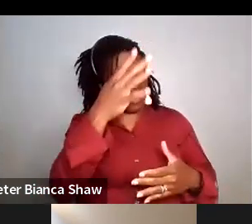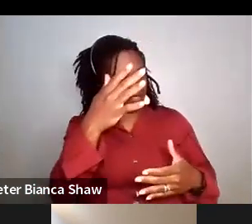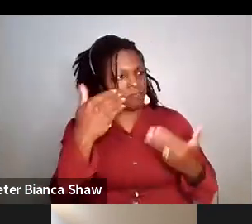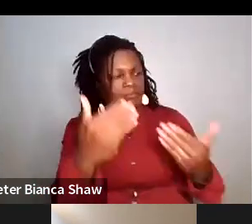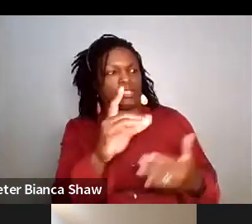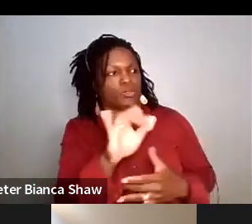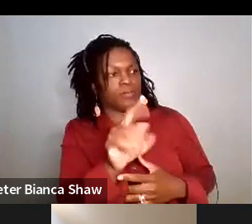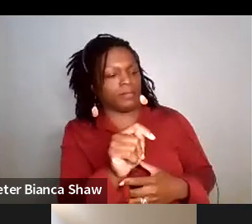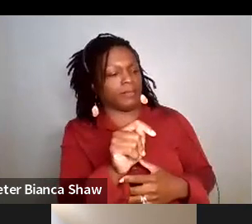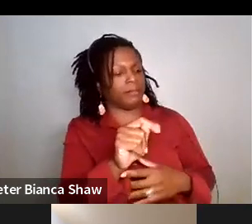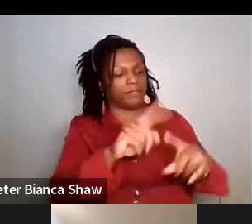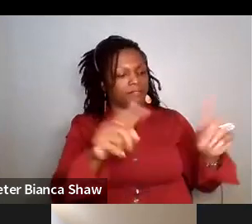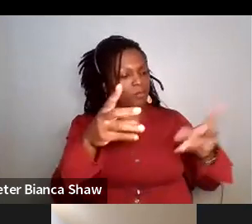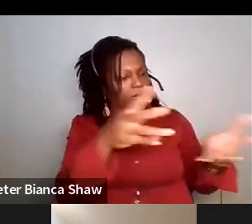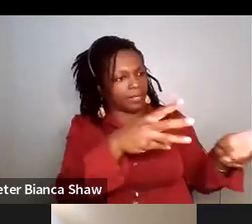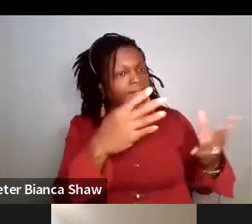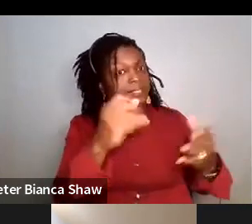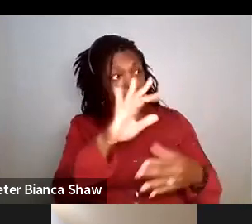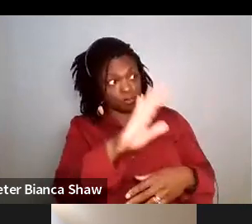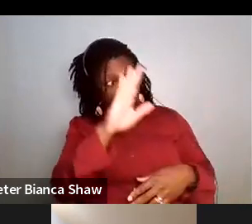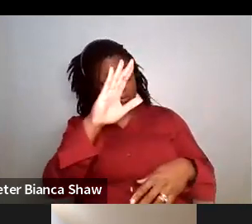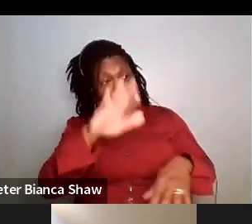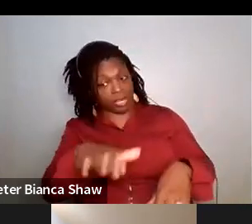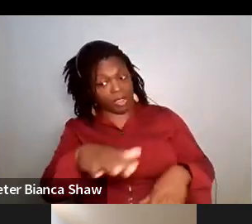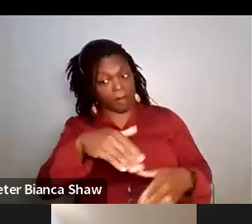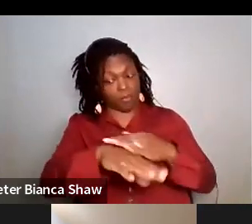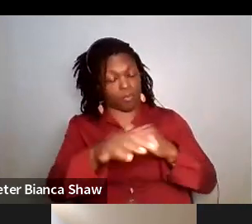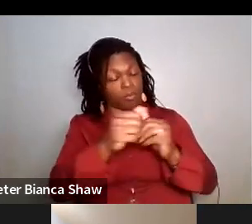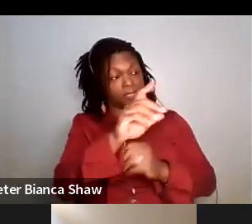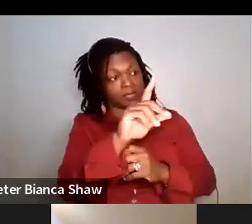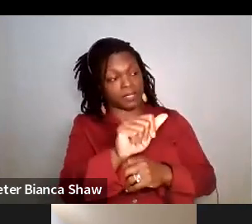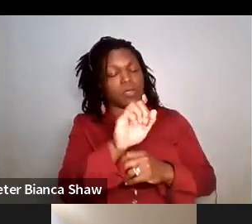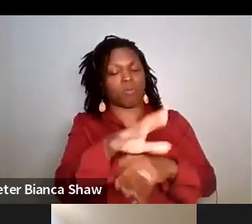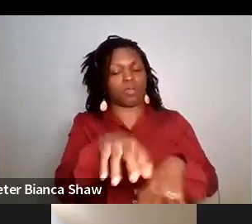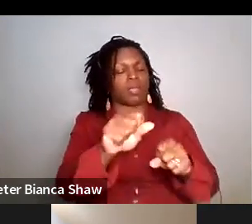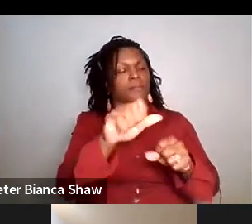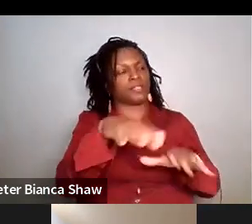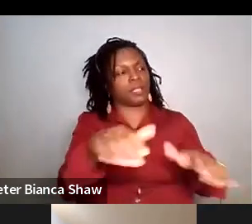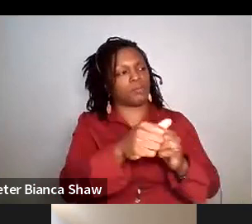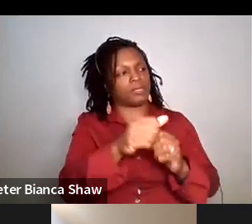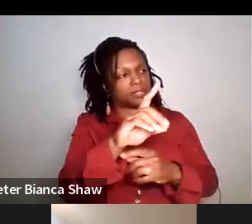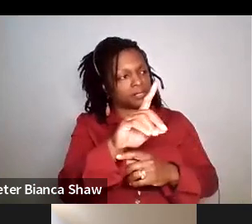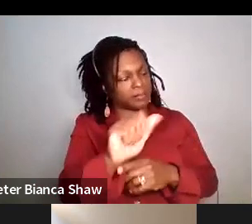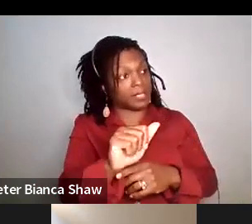If if you child is born with a disability, or you adopt a child with disability, you do for that child just like you.